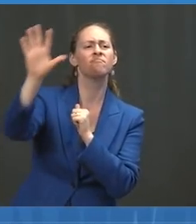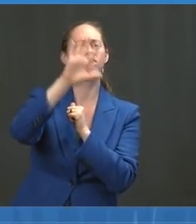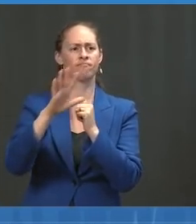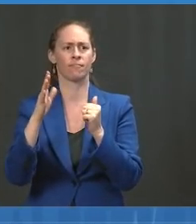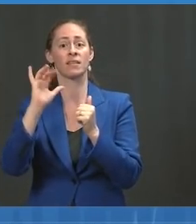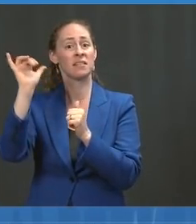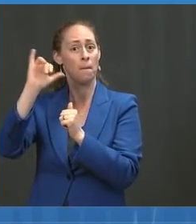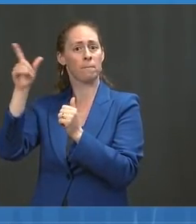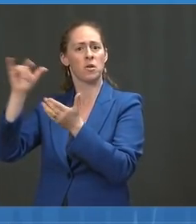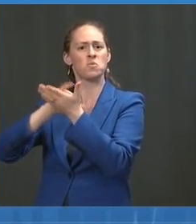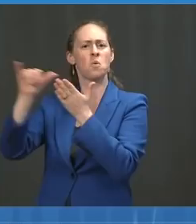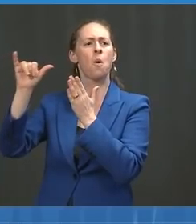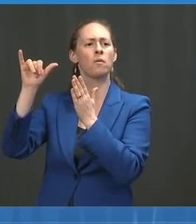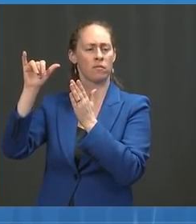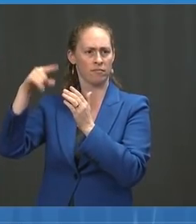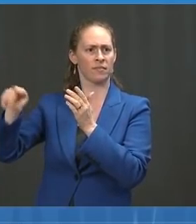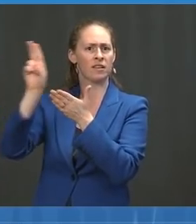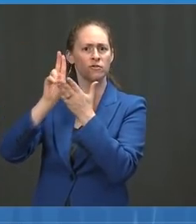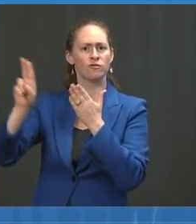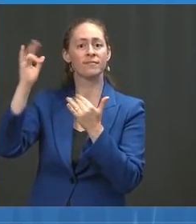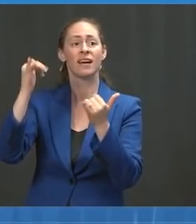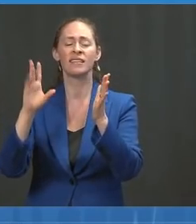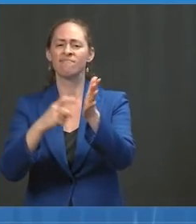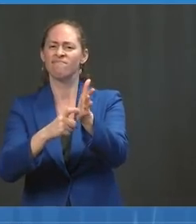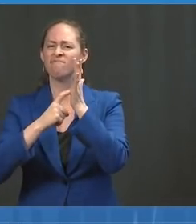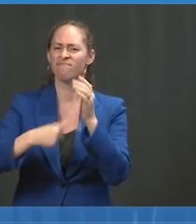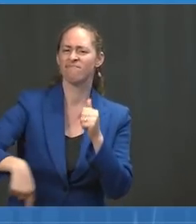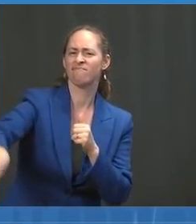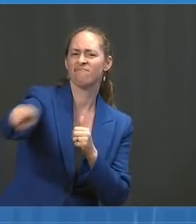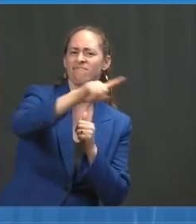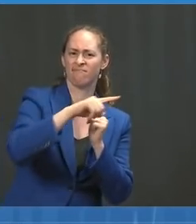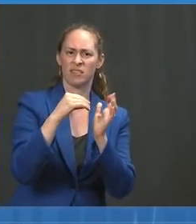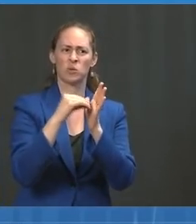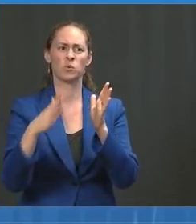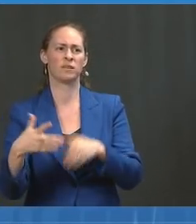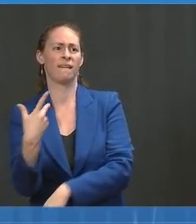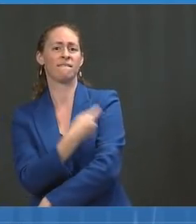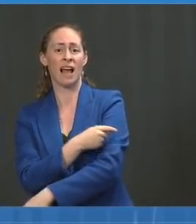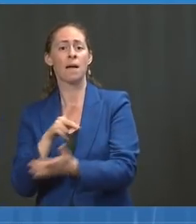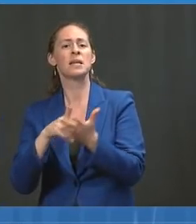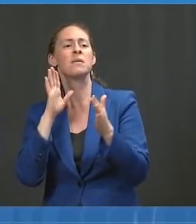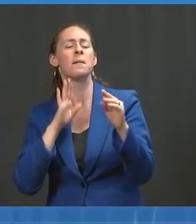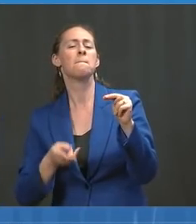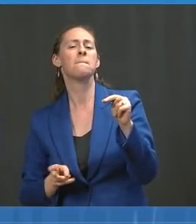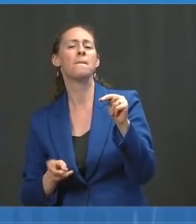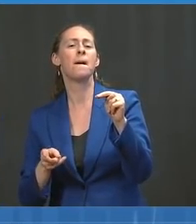We expect more and more to follow. If you're a business, a non-profit,